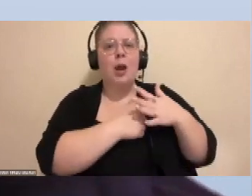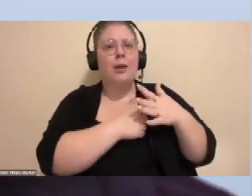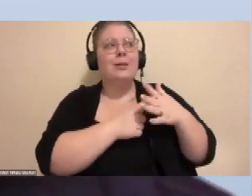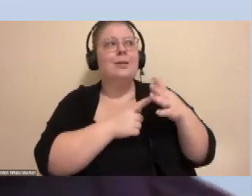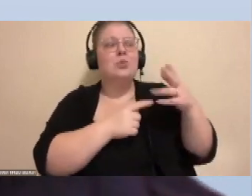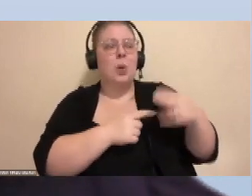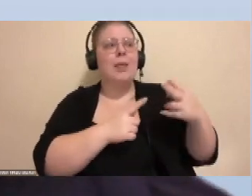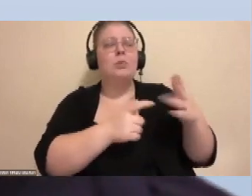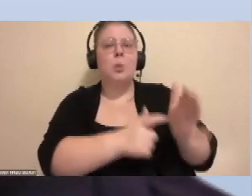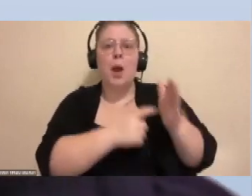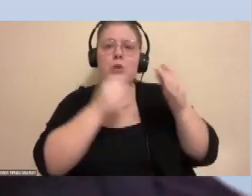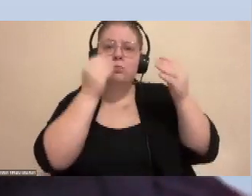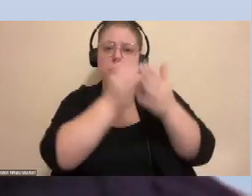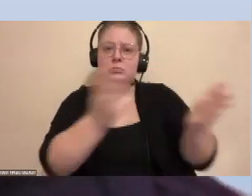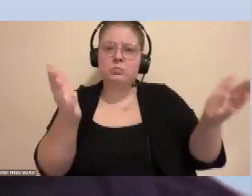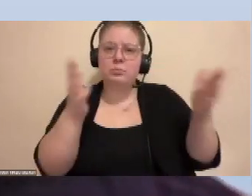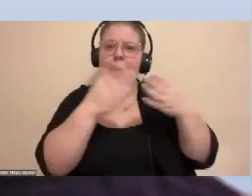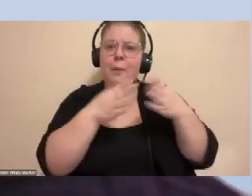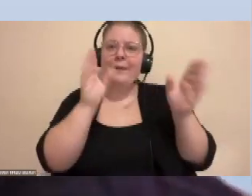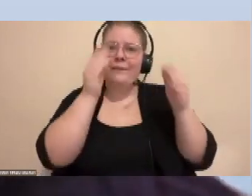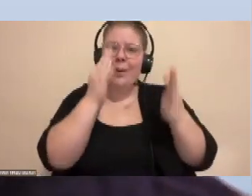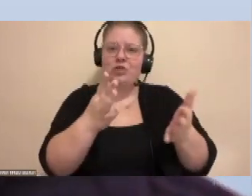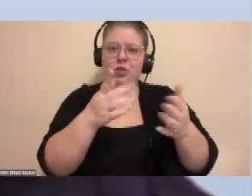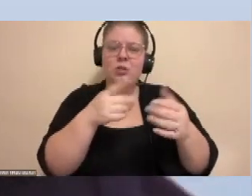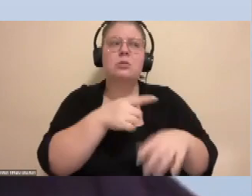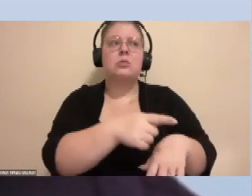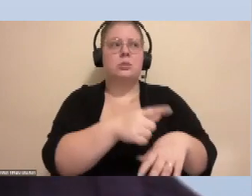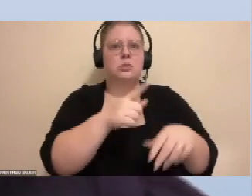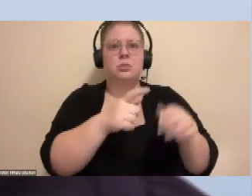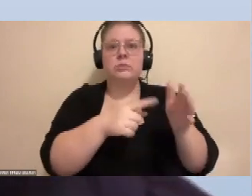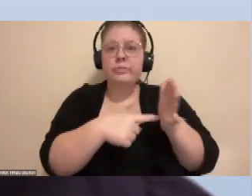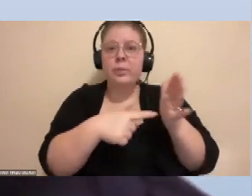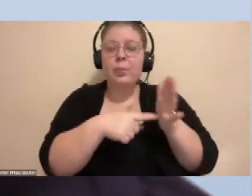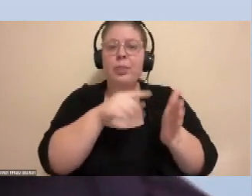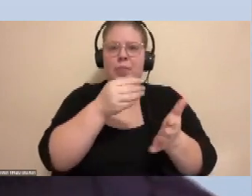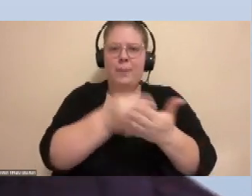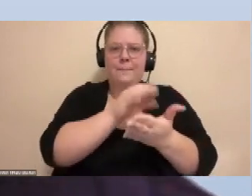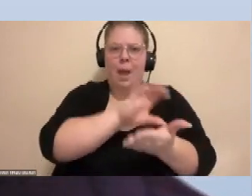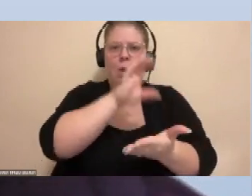on various racial ethnic groups. So it's a kind of detailed,